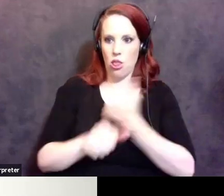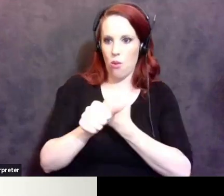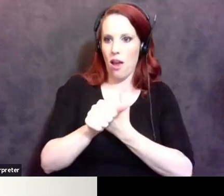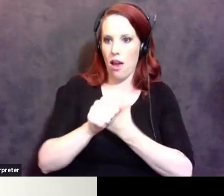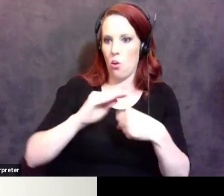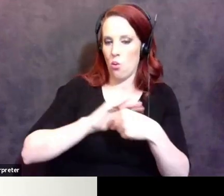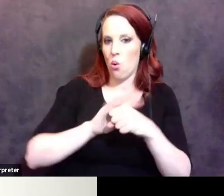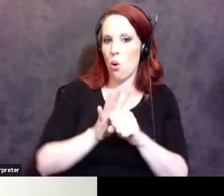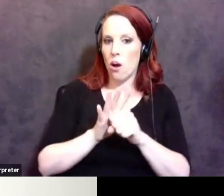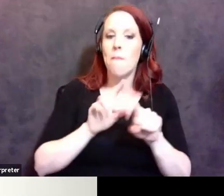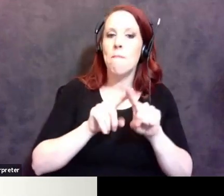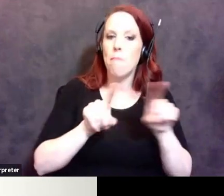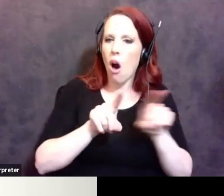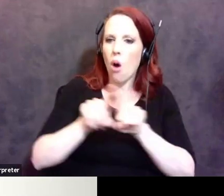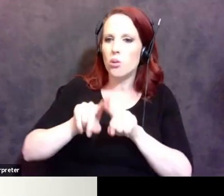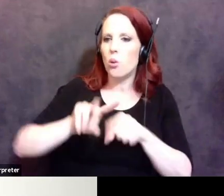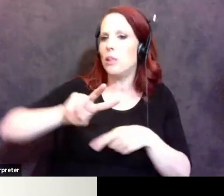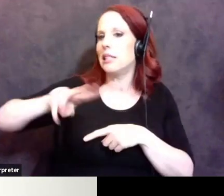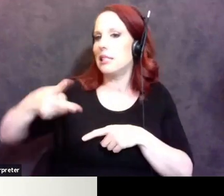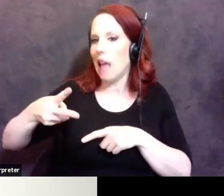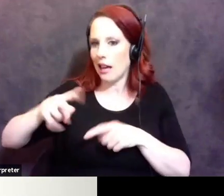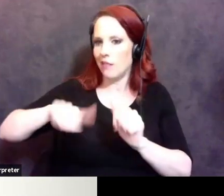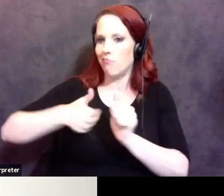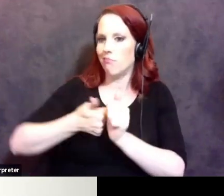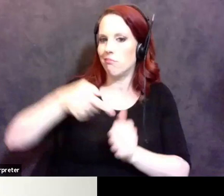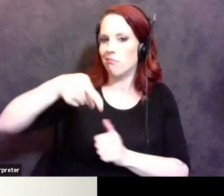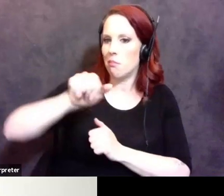but then there is kind of a secondary pandemic that's happening which is really around a